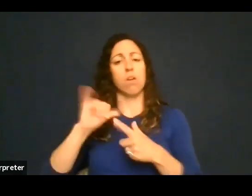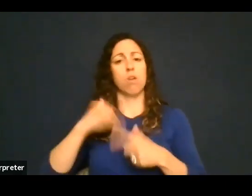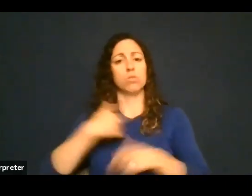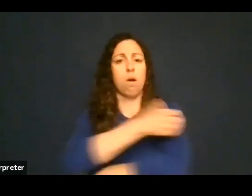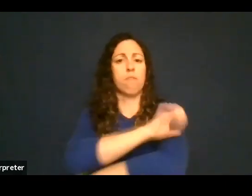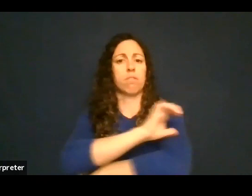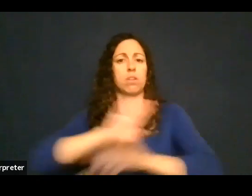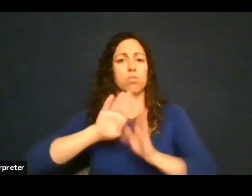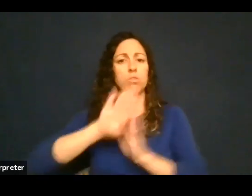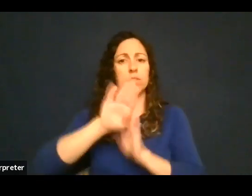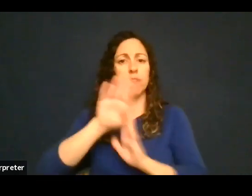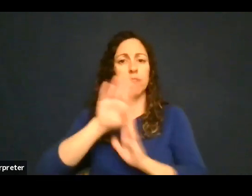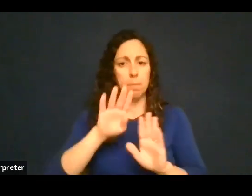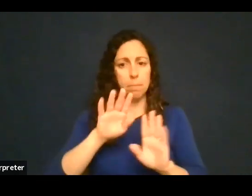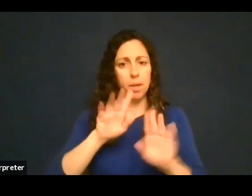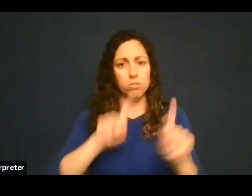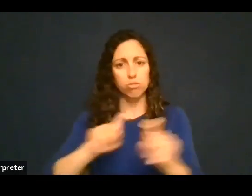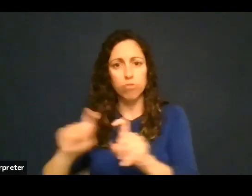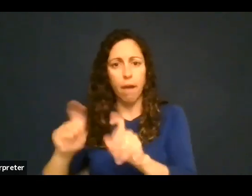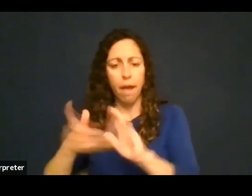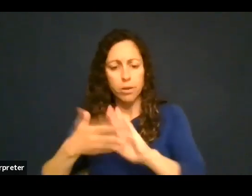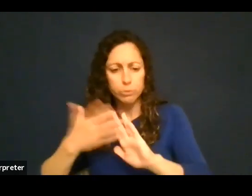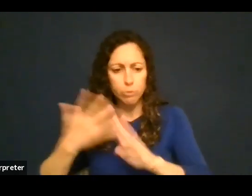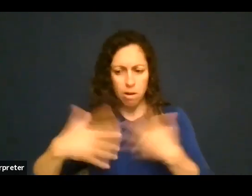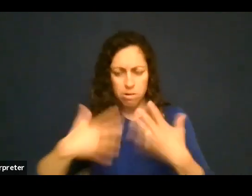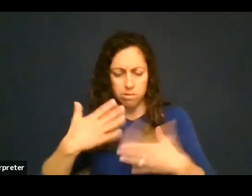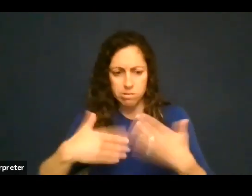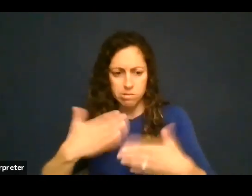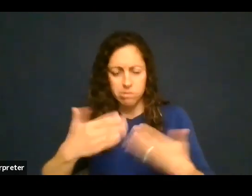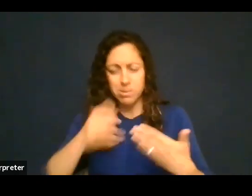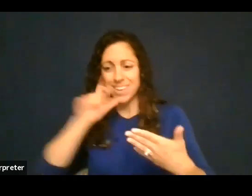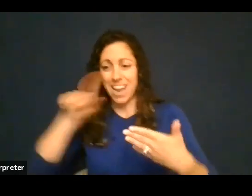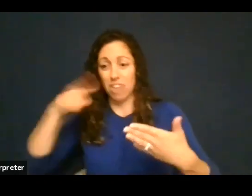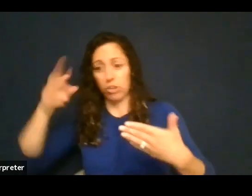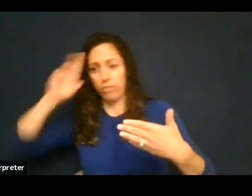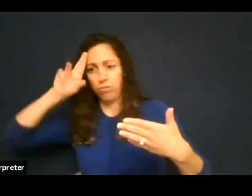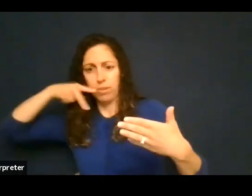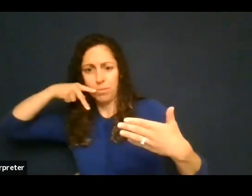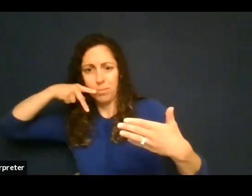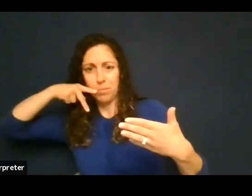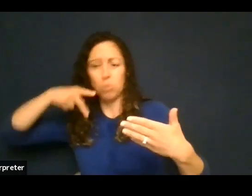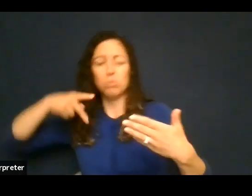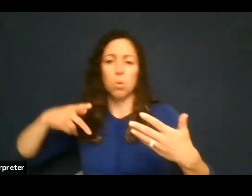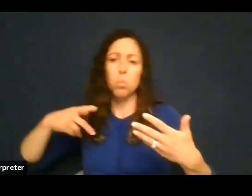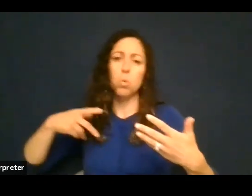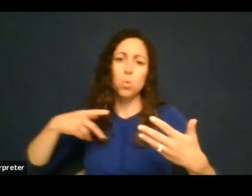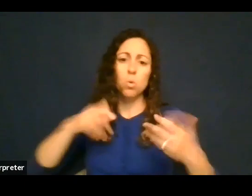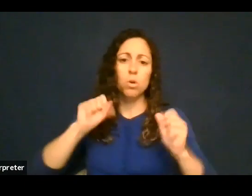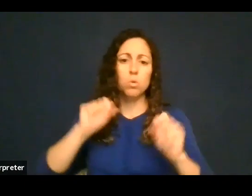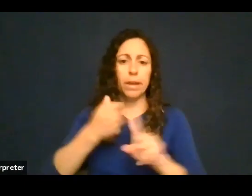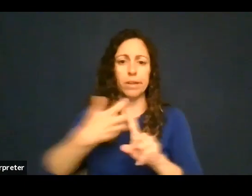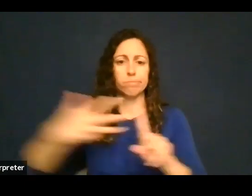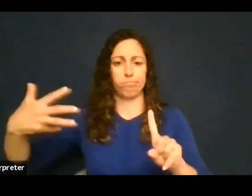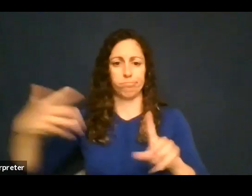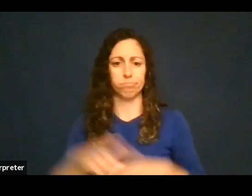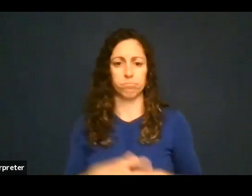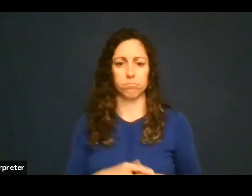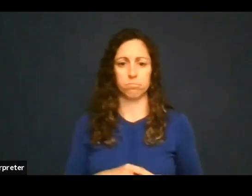and forms of retinitis pigmentosa. So I think for those who suffer from an Usher form that